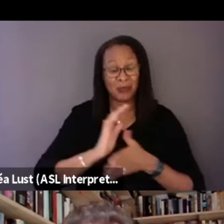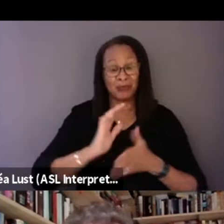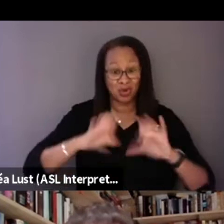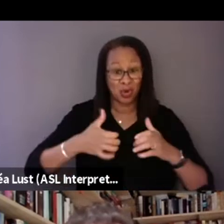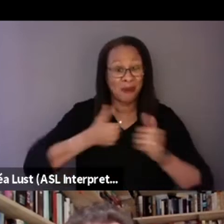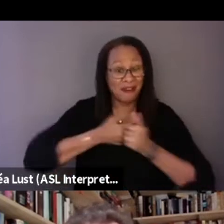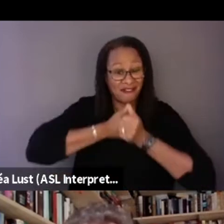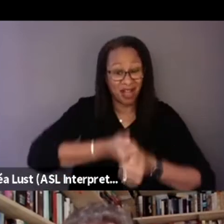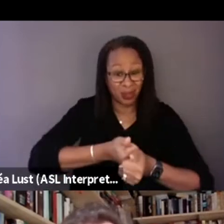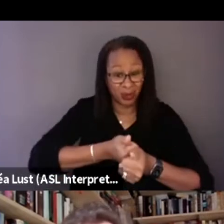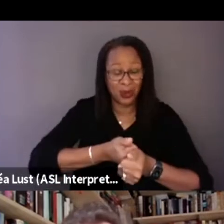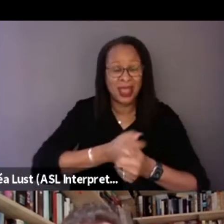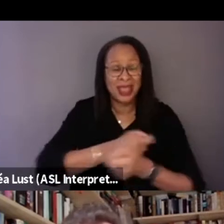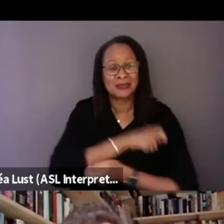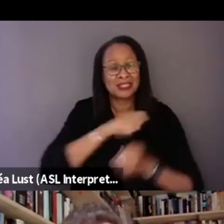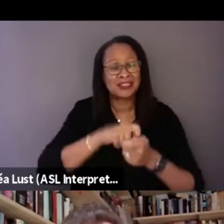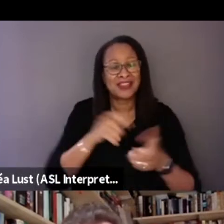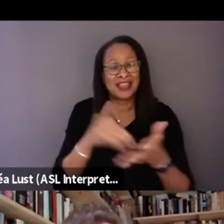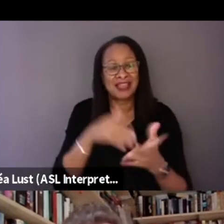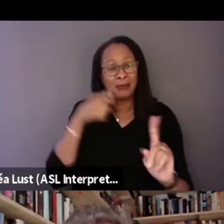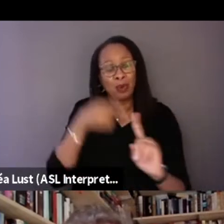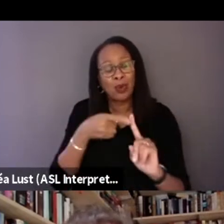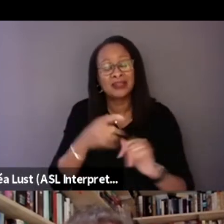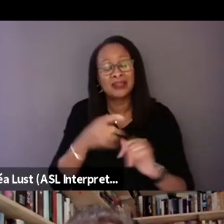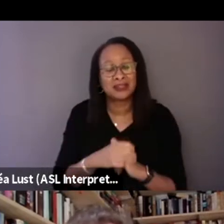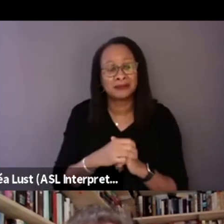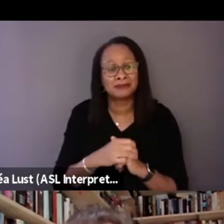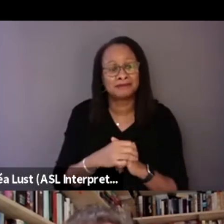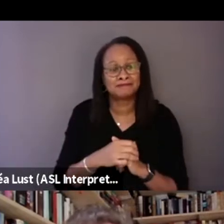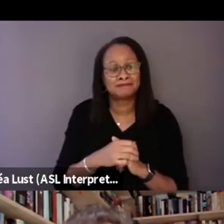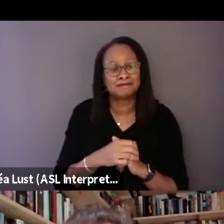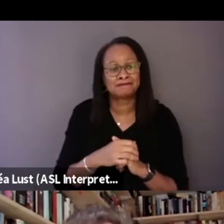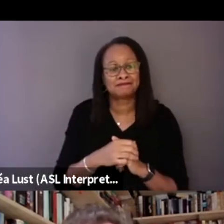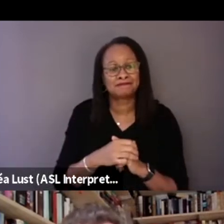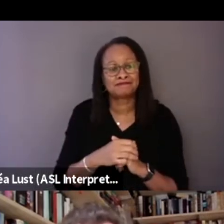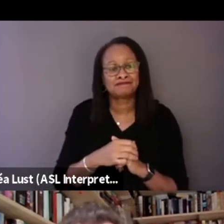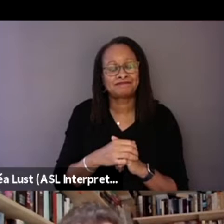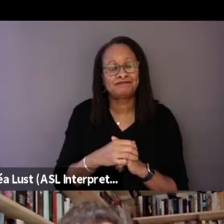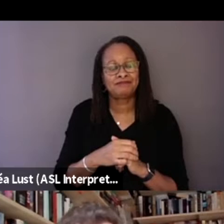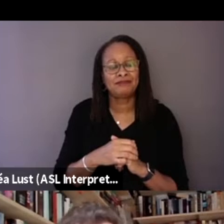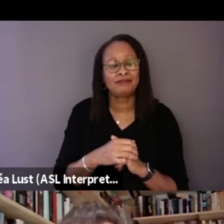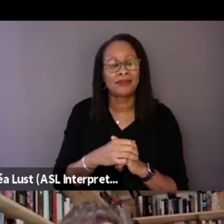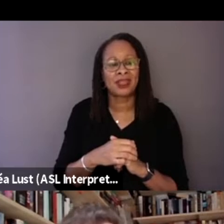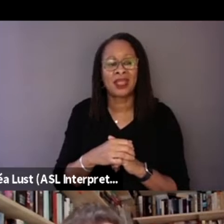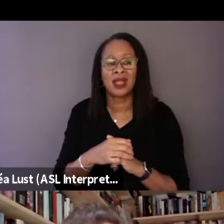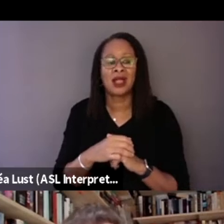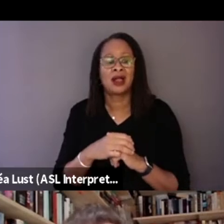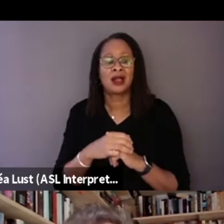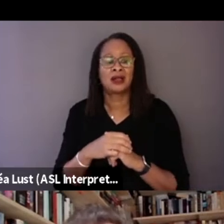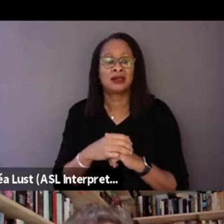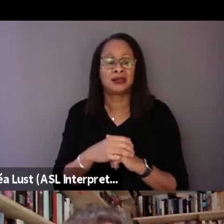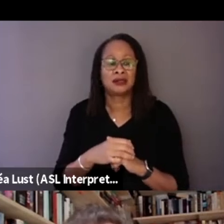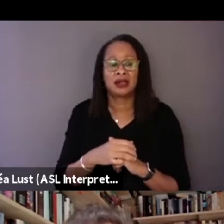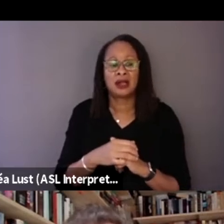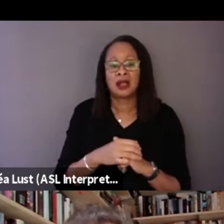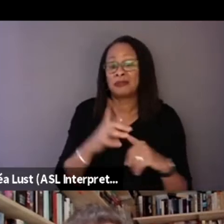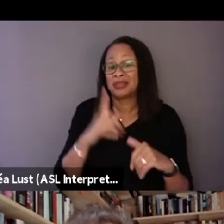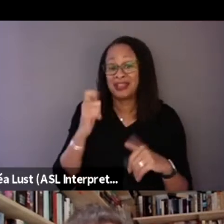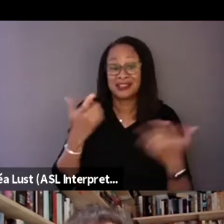especially at that point in the process of the disease, because Ady was losing his voice really rapidly.